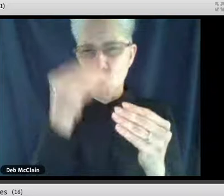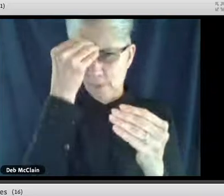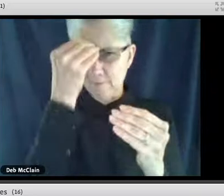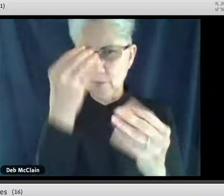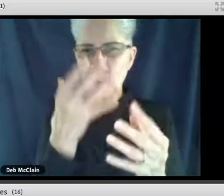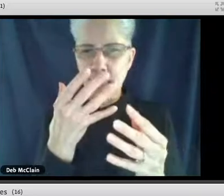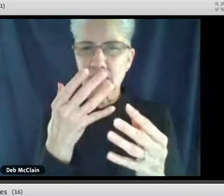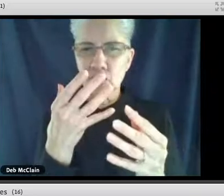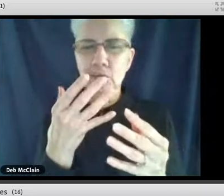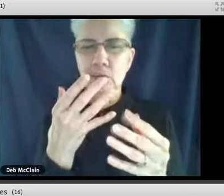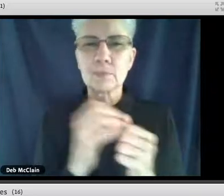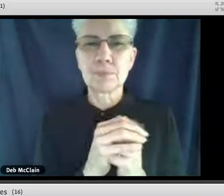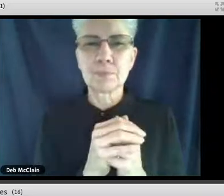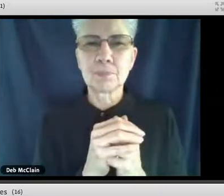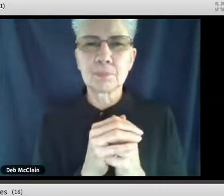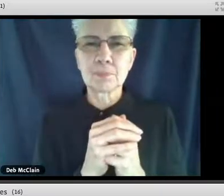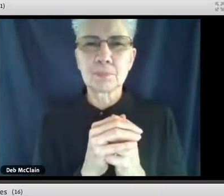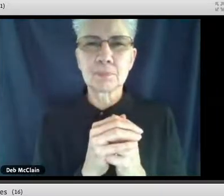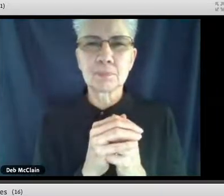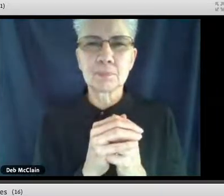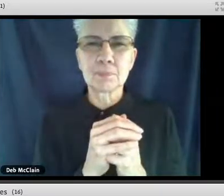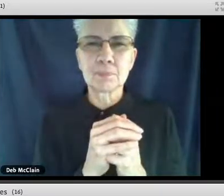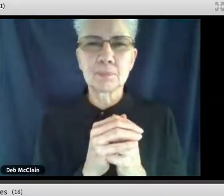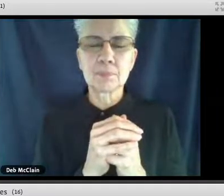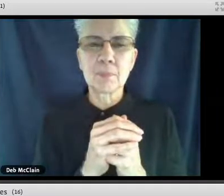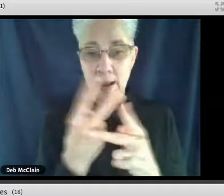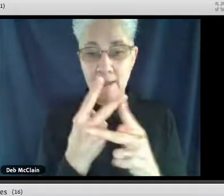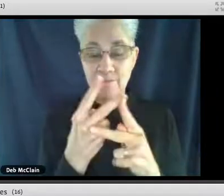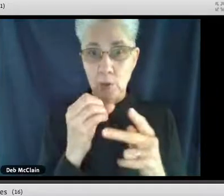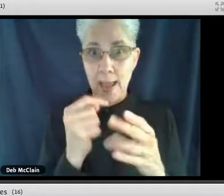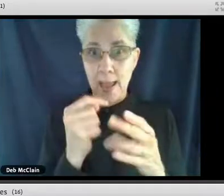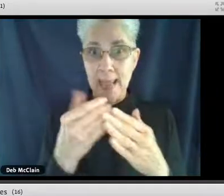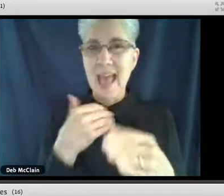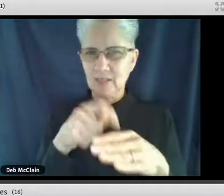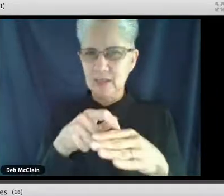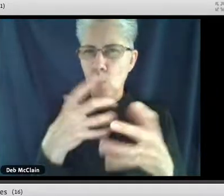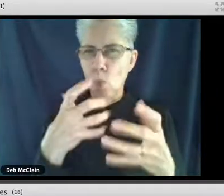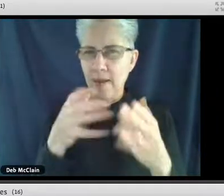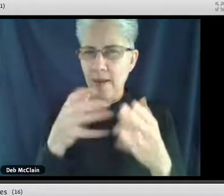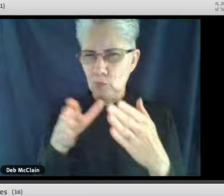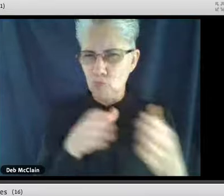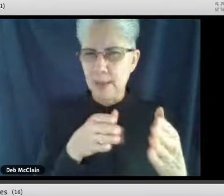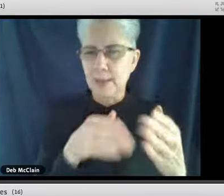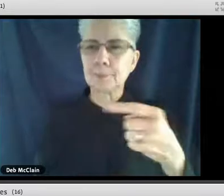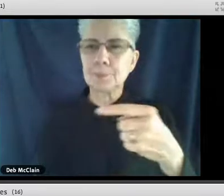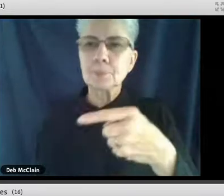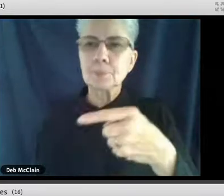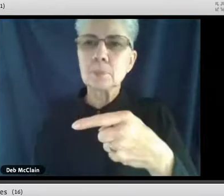So you kind of want to figure that out ahead of time. Three to five people.